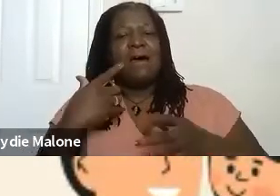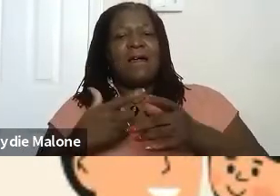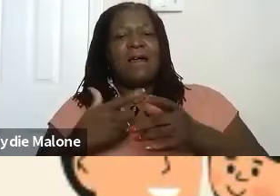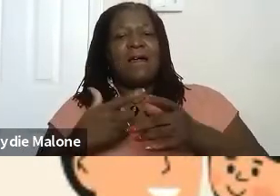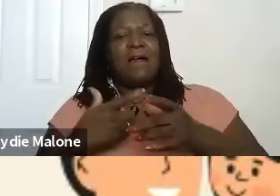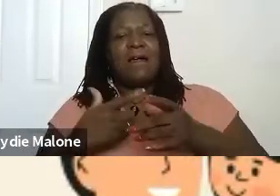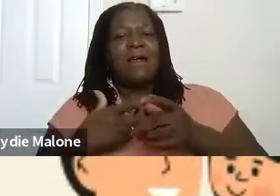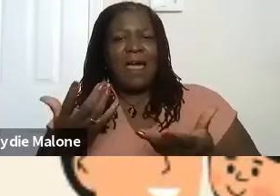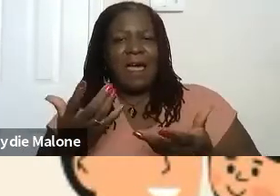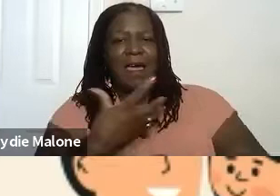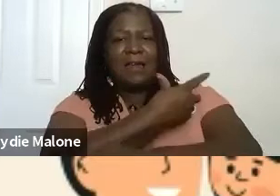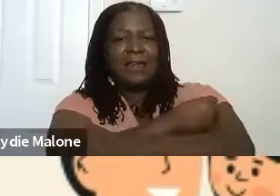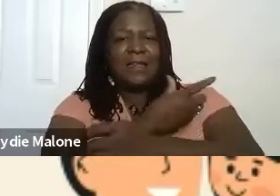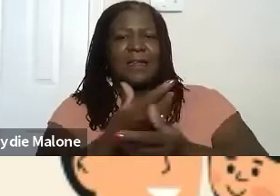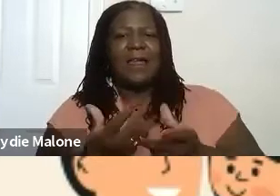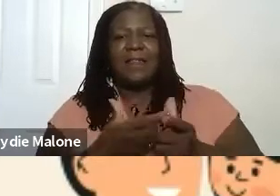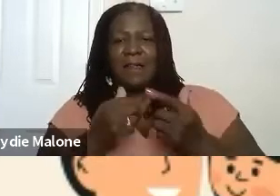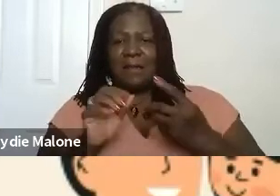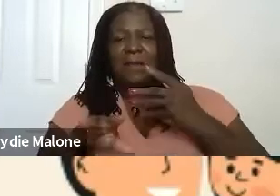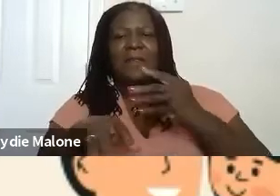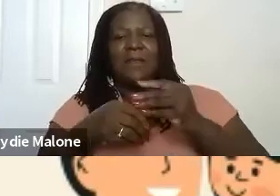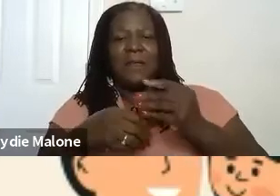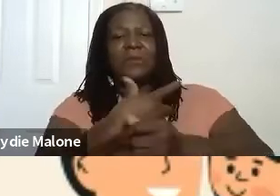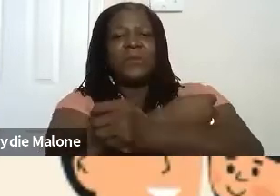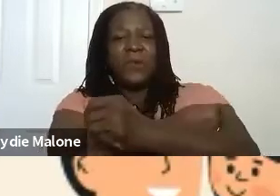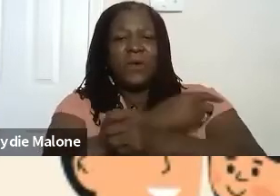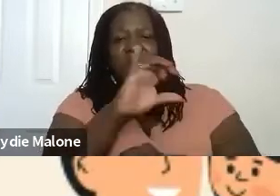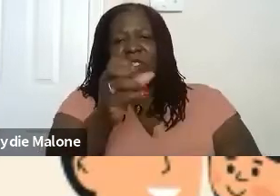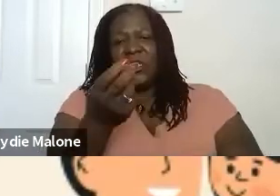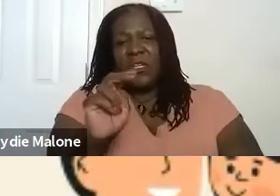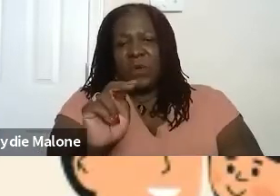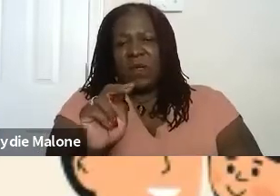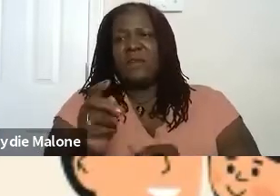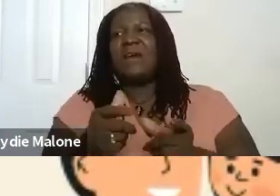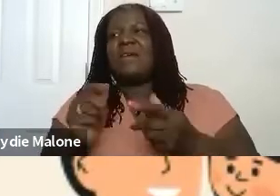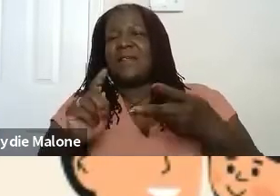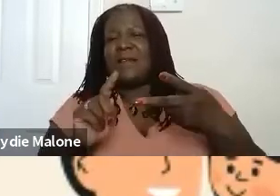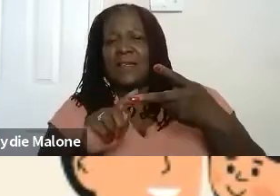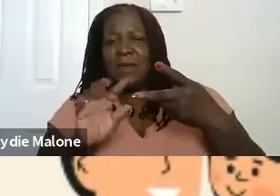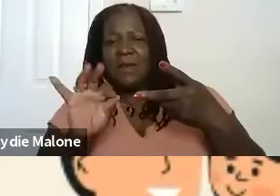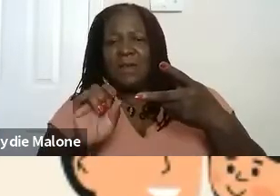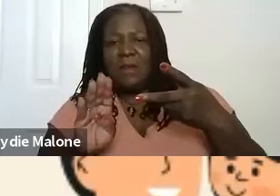the other dose in February. COURTNEY: I think I decided to get the vaccine